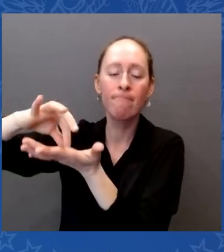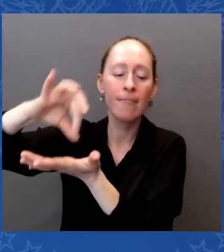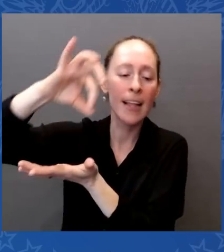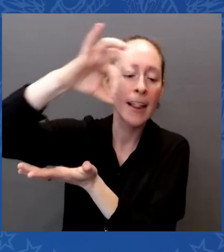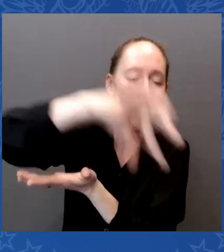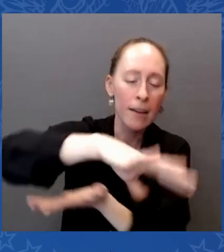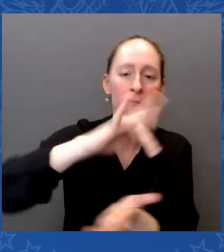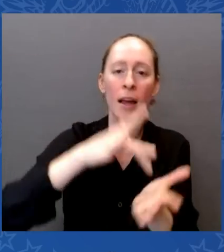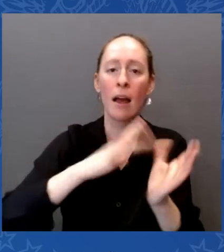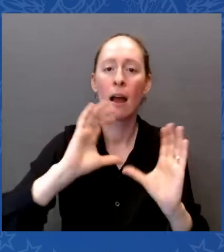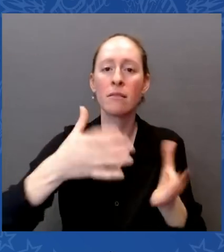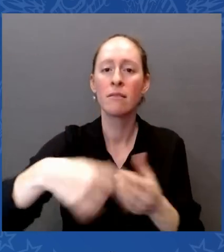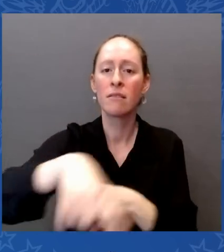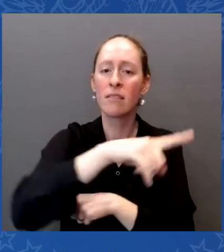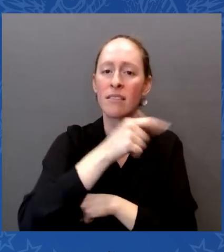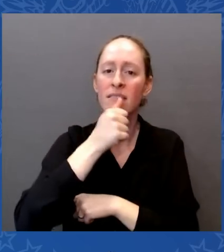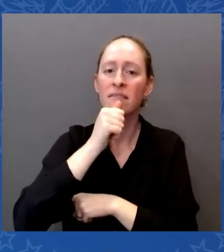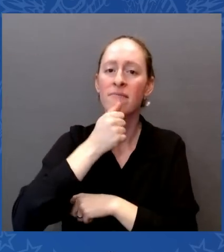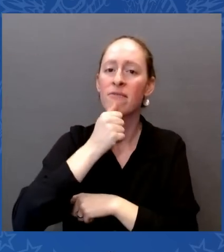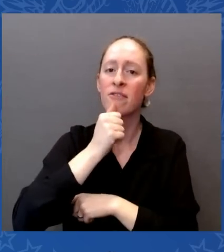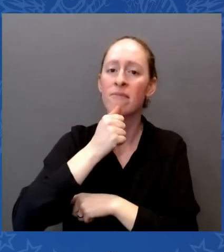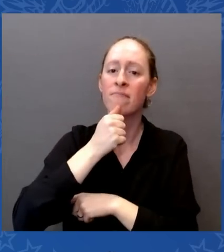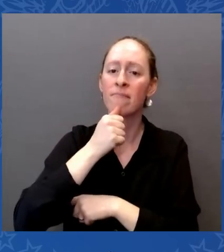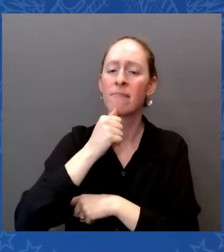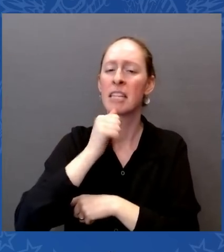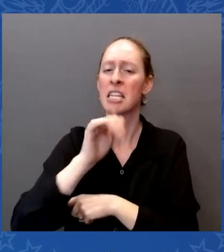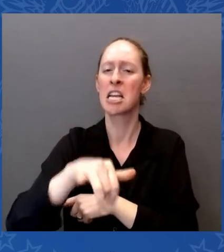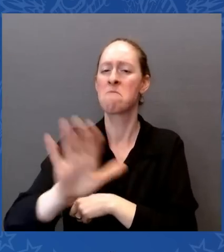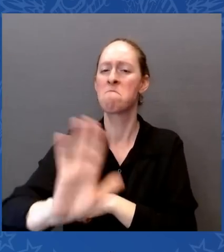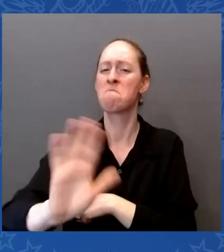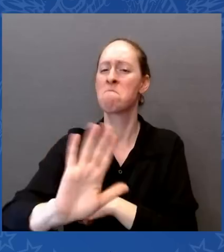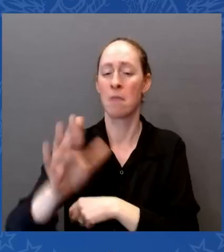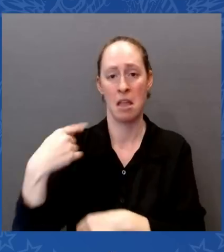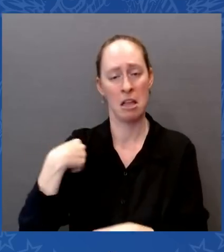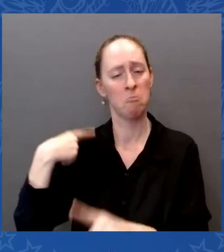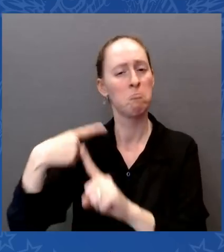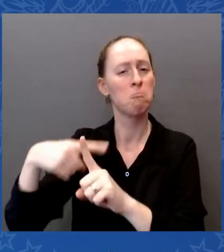The Press: Mr. President, on the debt -- on the debt ceiling. The Press: Mr. President, speaking of midterms -- The Press: On the debt ceiling,